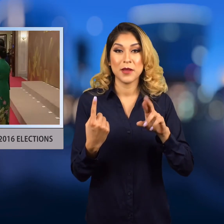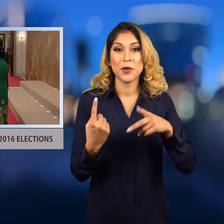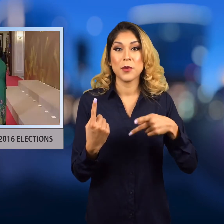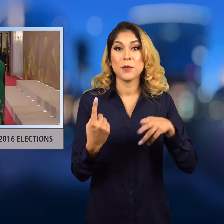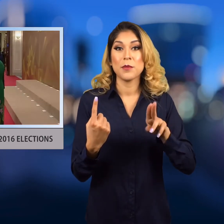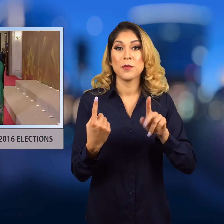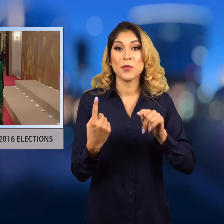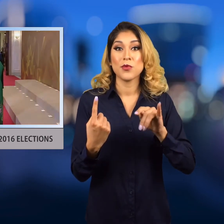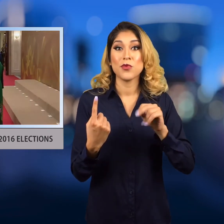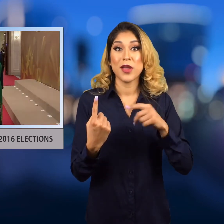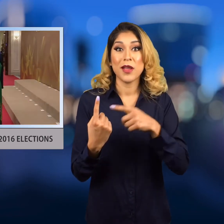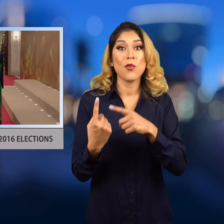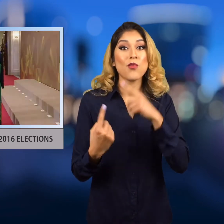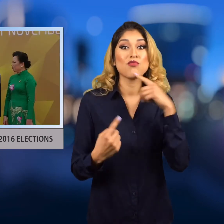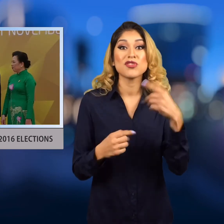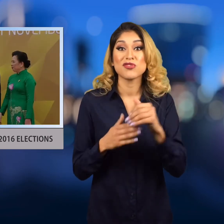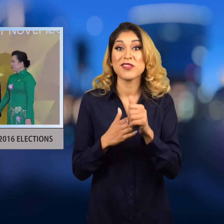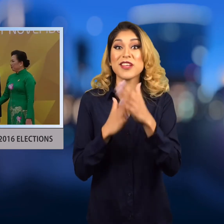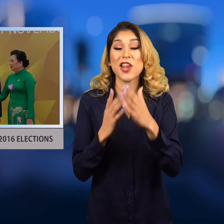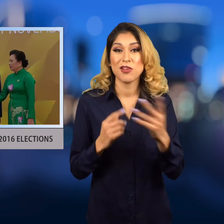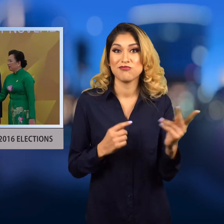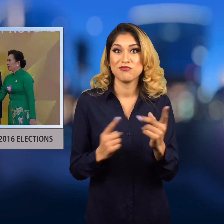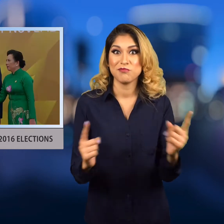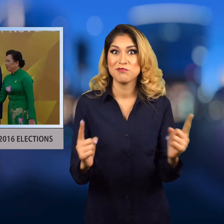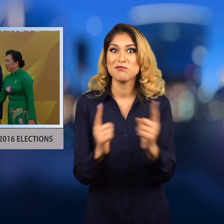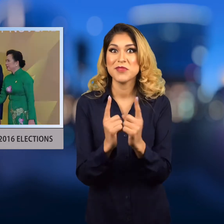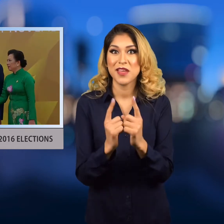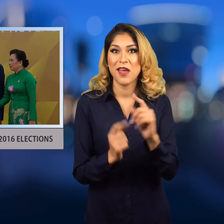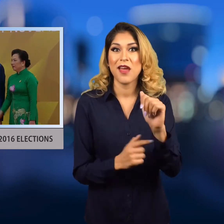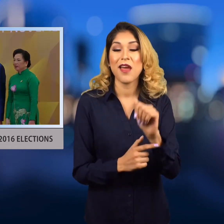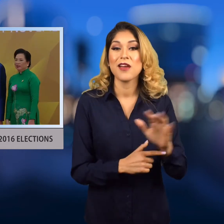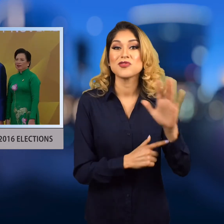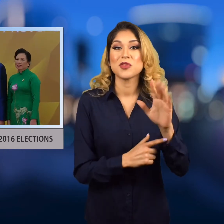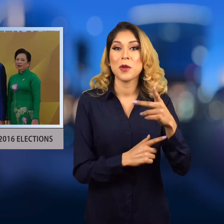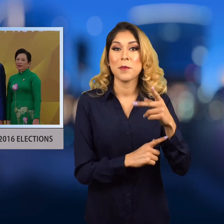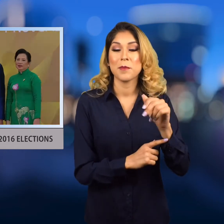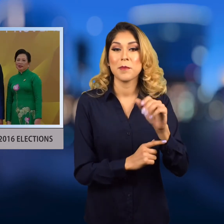briefly met during the Asia Pacific